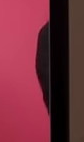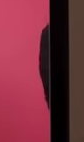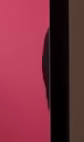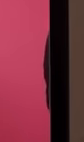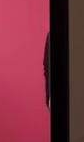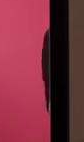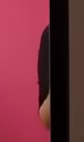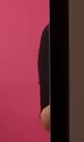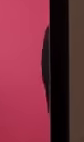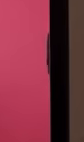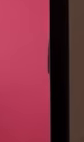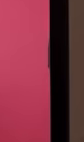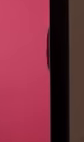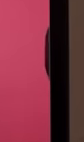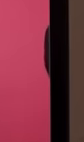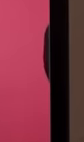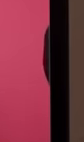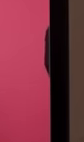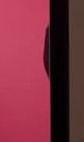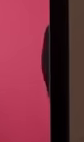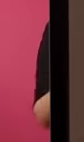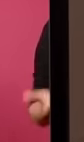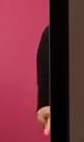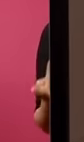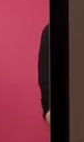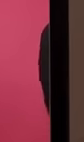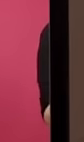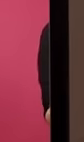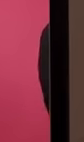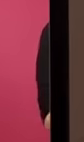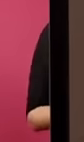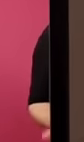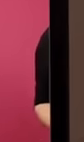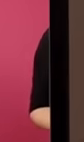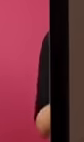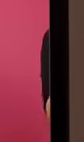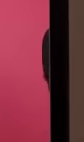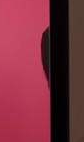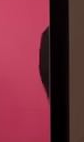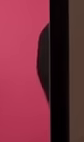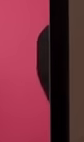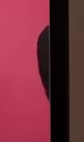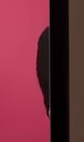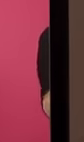his life agree who won with Who ordered the records to be burned? Yes, in 2006, Pan